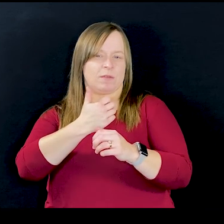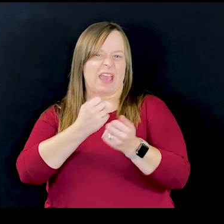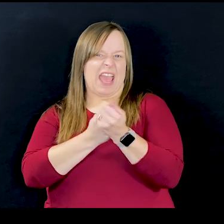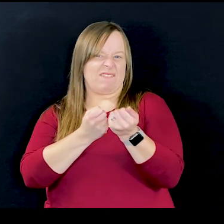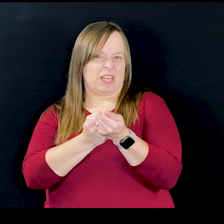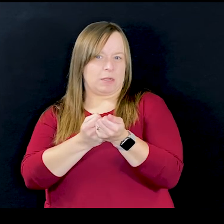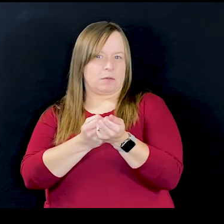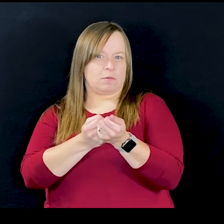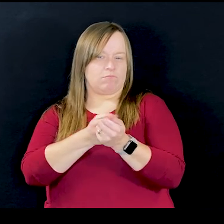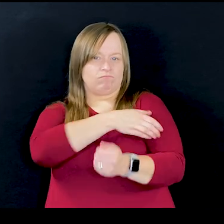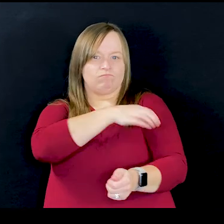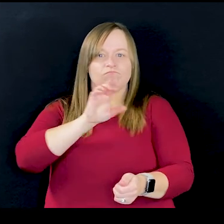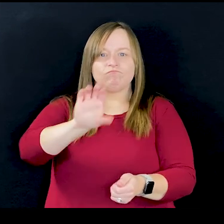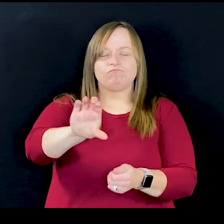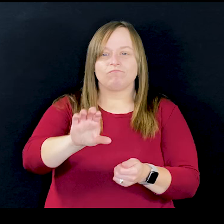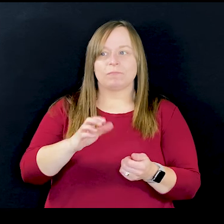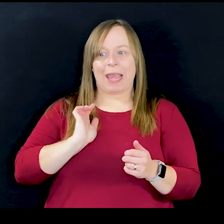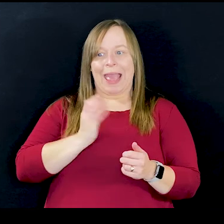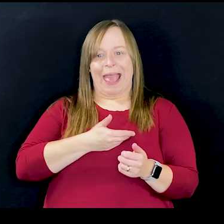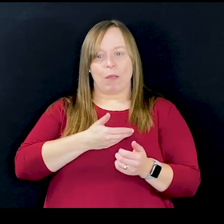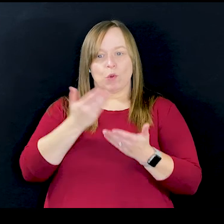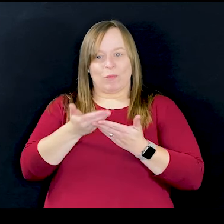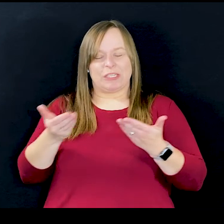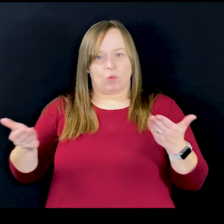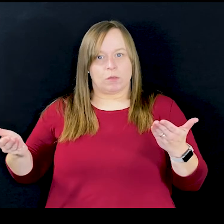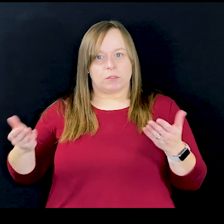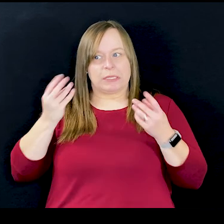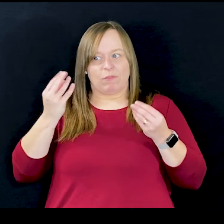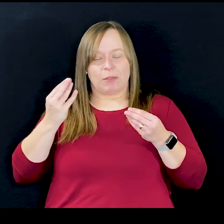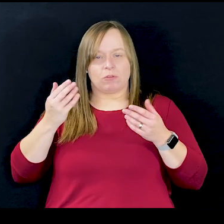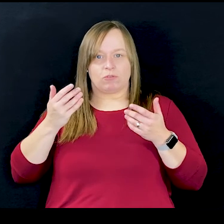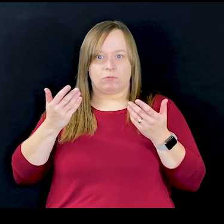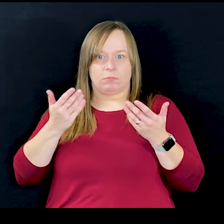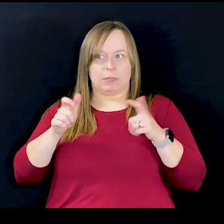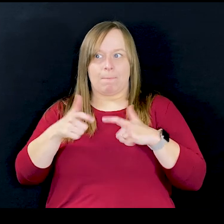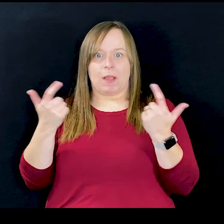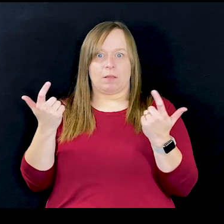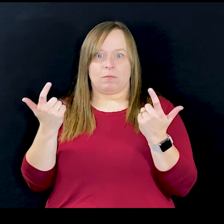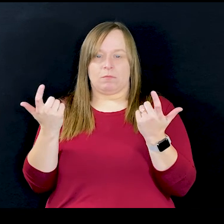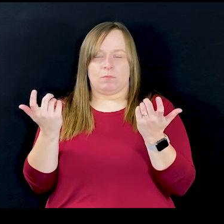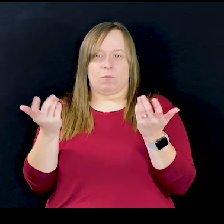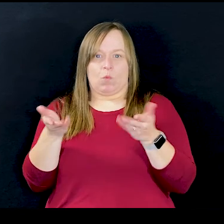What we do is we try to use our resources to the greatest extent possible.